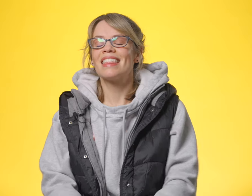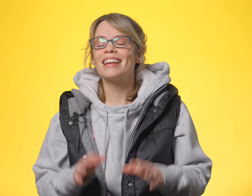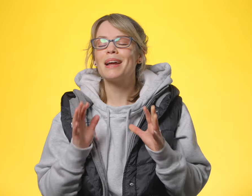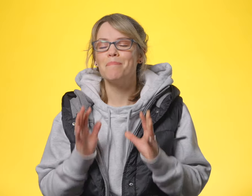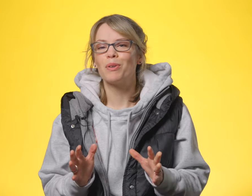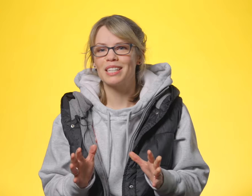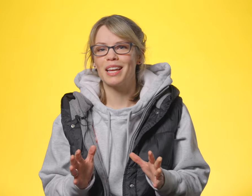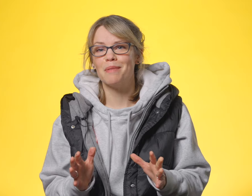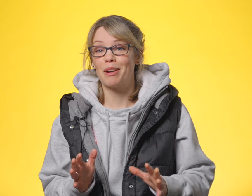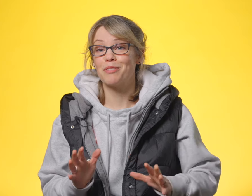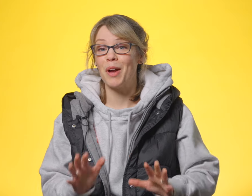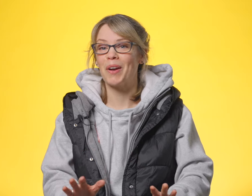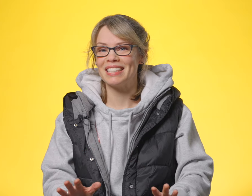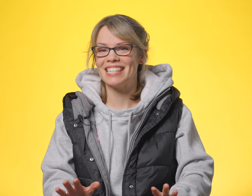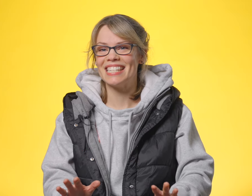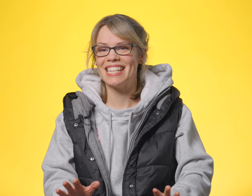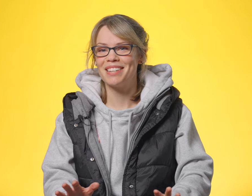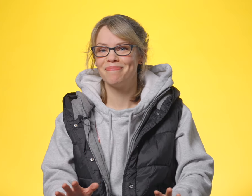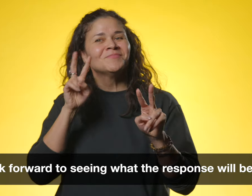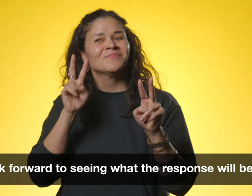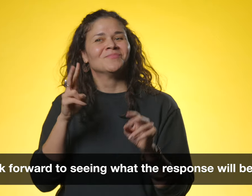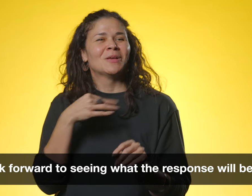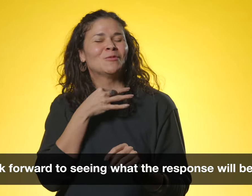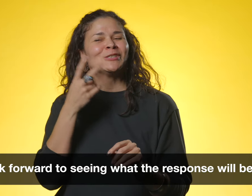The thing that I'm most excited about is for the audiences to see it.